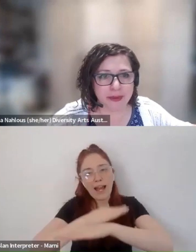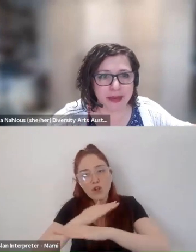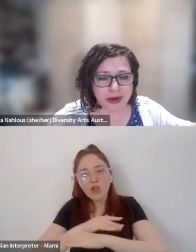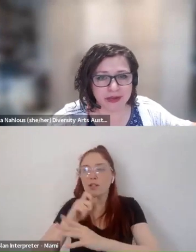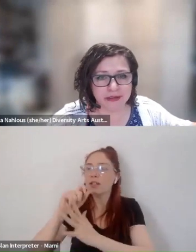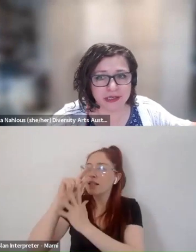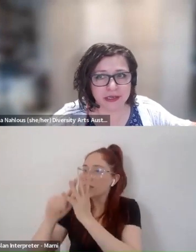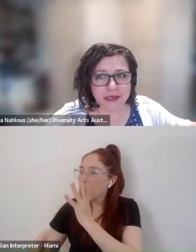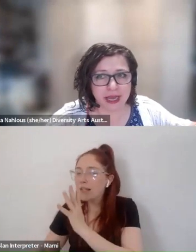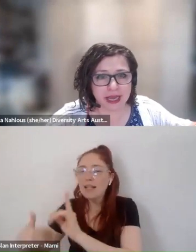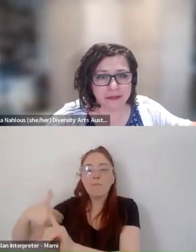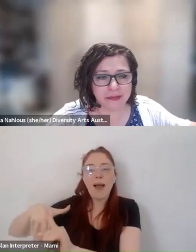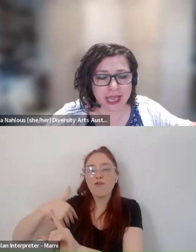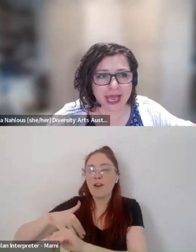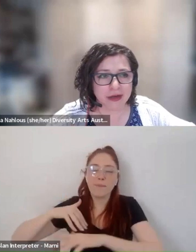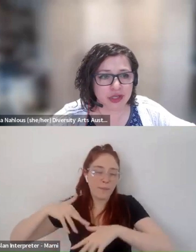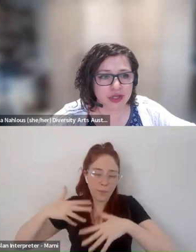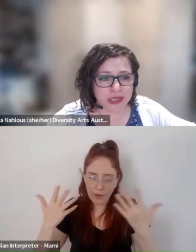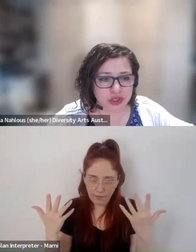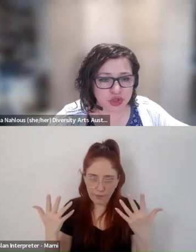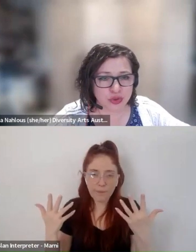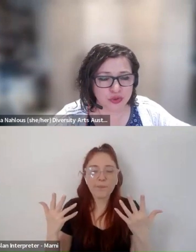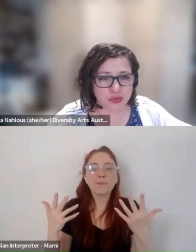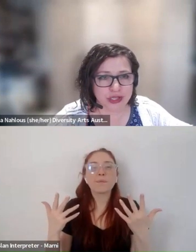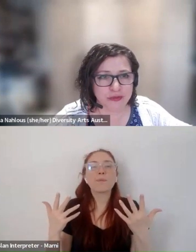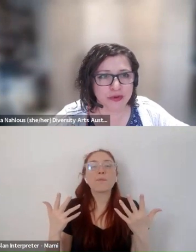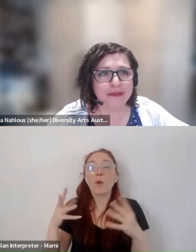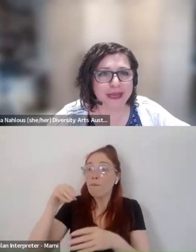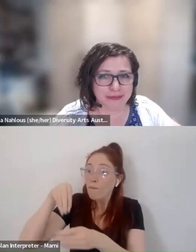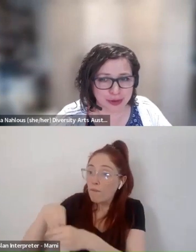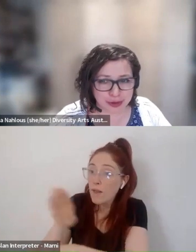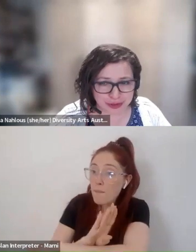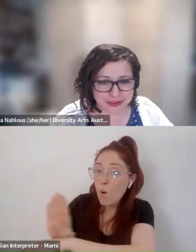background? How do you ensure that when you bring people on